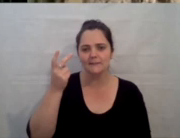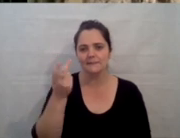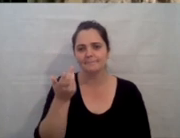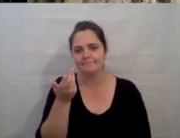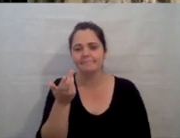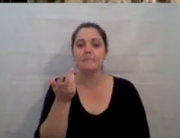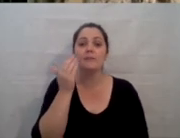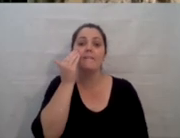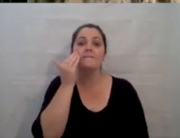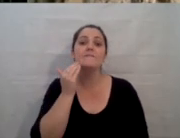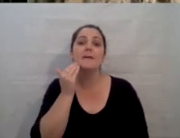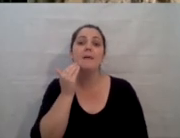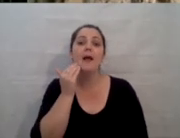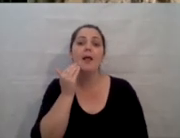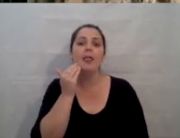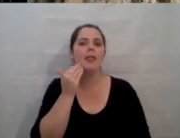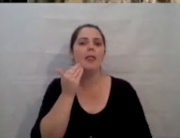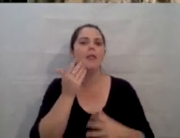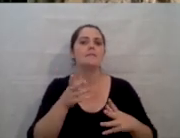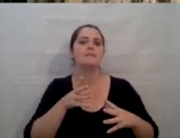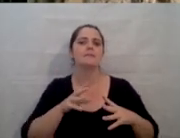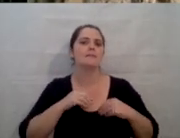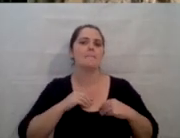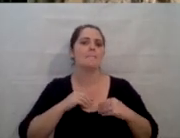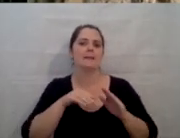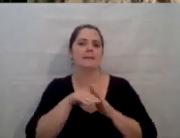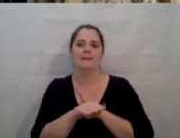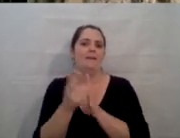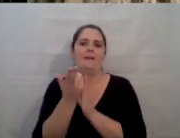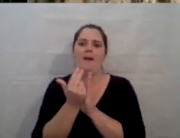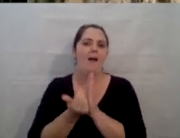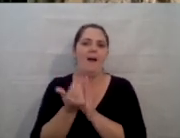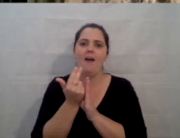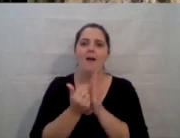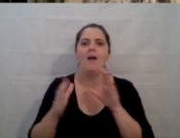Female students were not admitted to the to the royal academy and the Beaux Arts etc. until